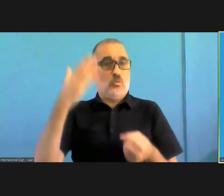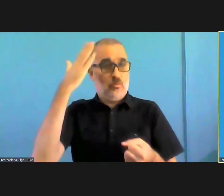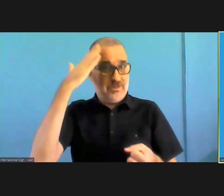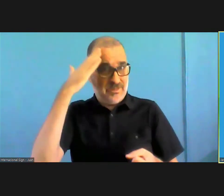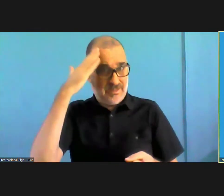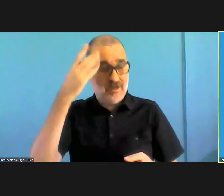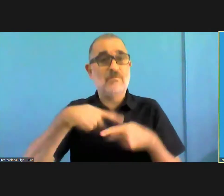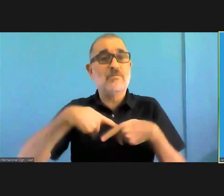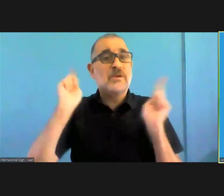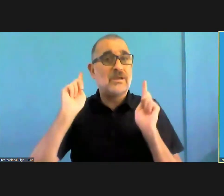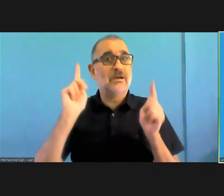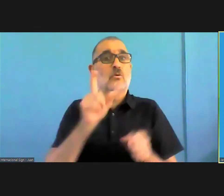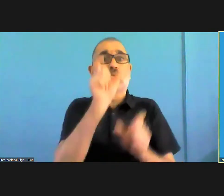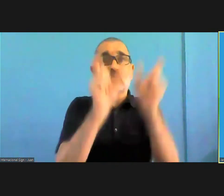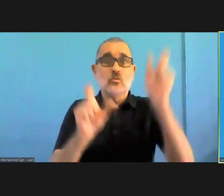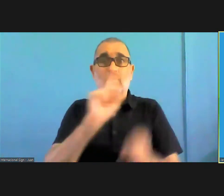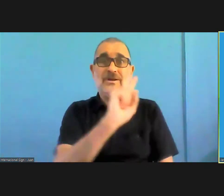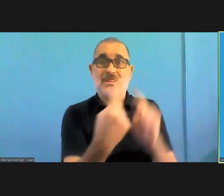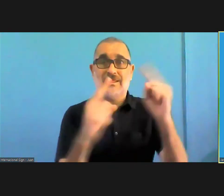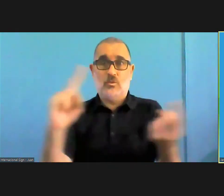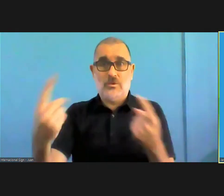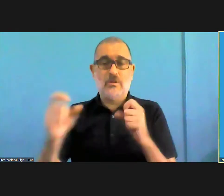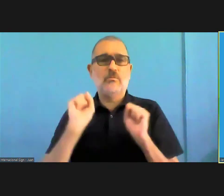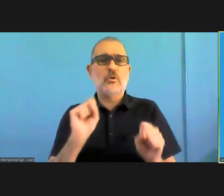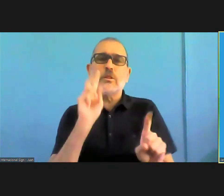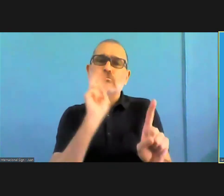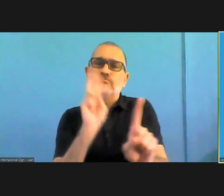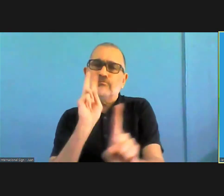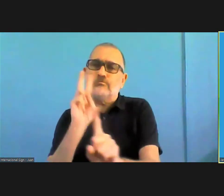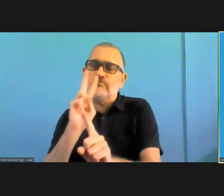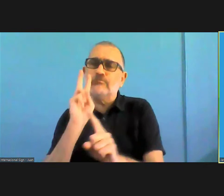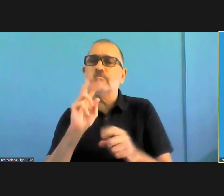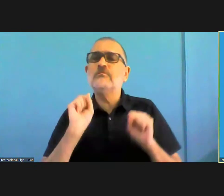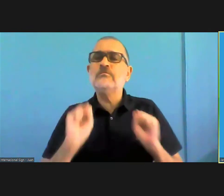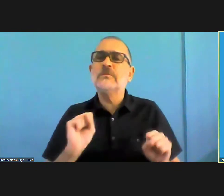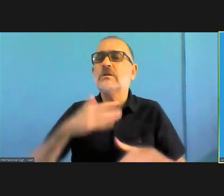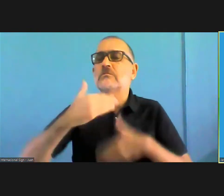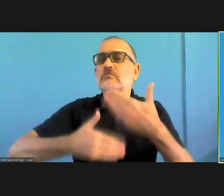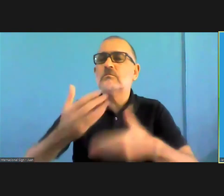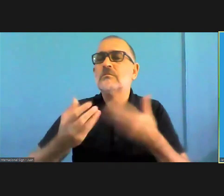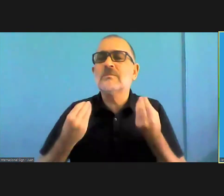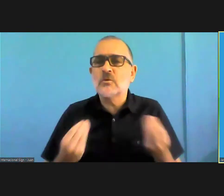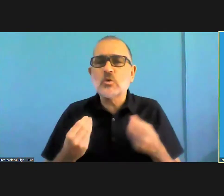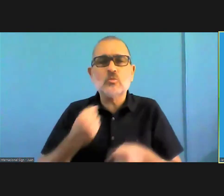response and reorganization of the health services network. And this is something we've seen very clearly coming out of the